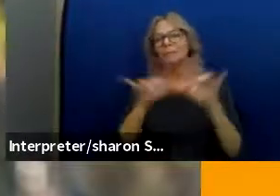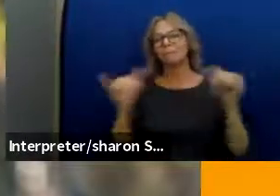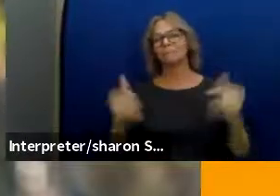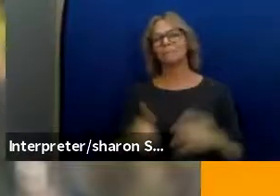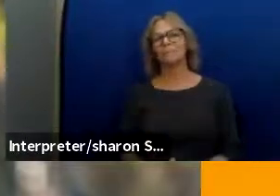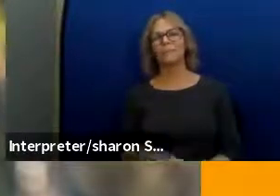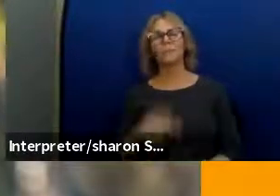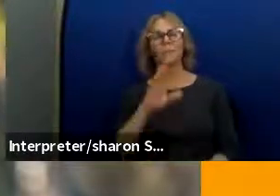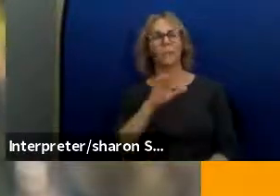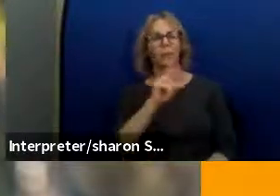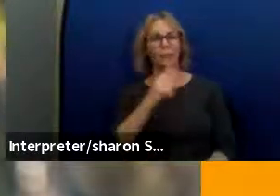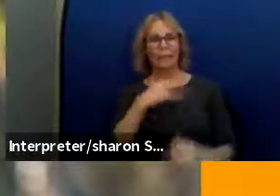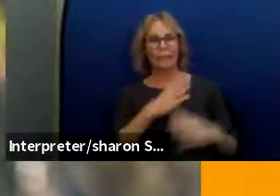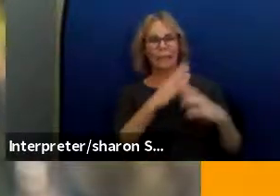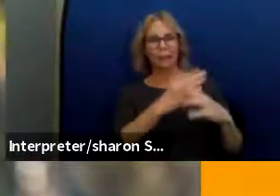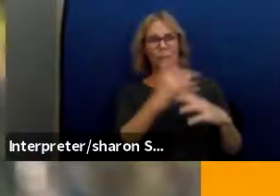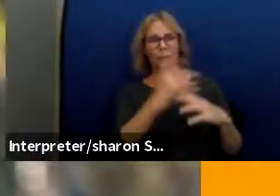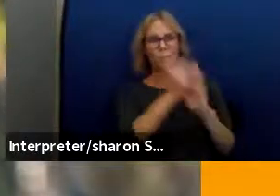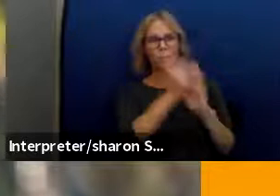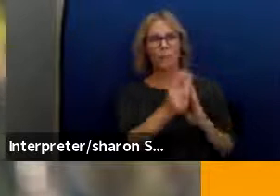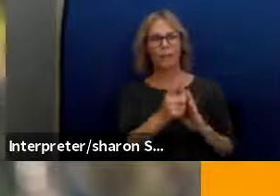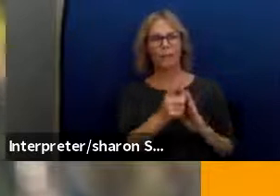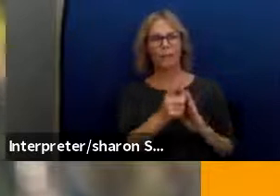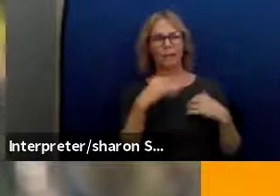Ruthann Van Buren: Arien, Can I interrupt? You have about 10 minutes left,